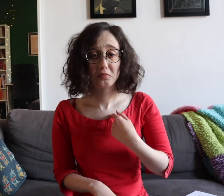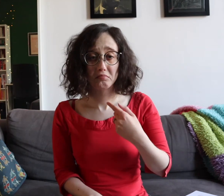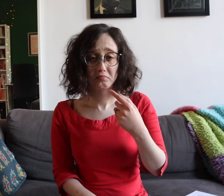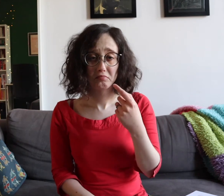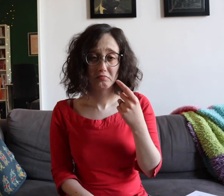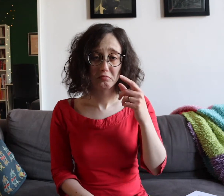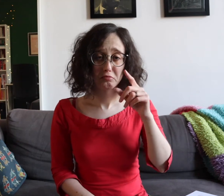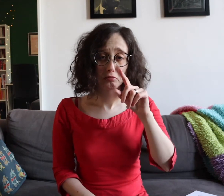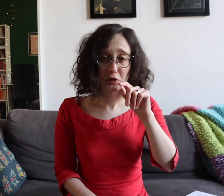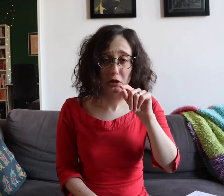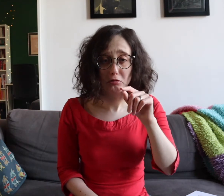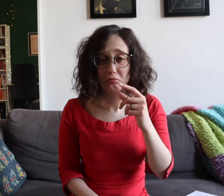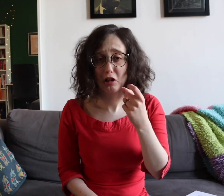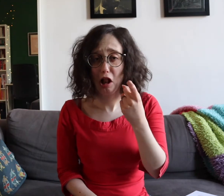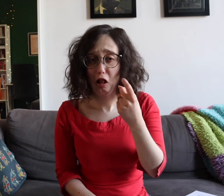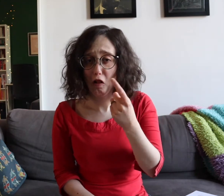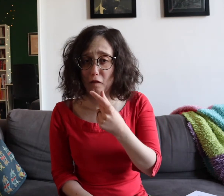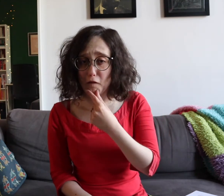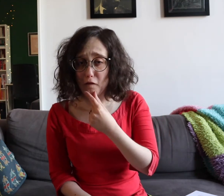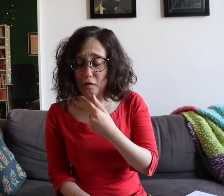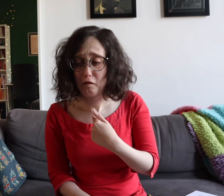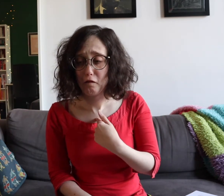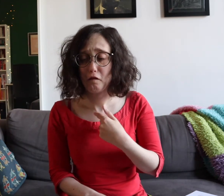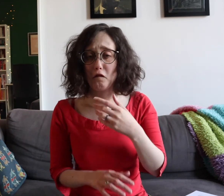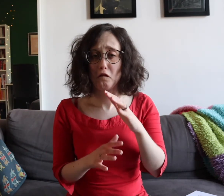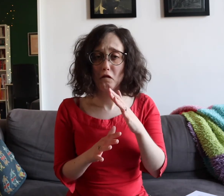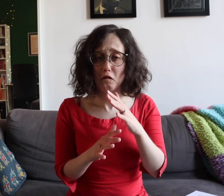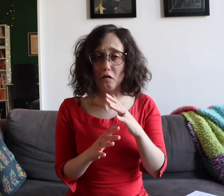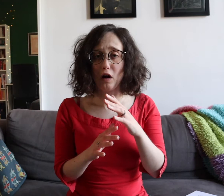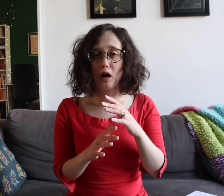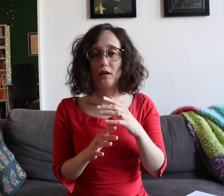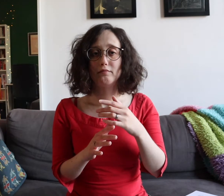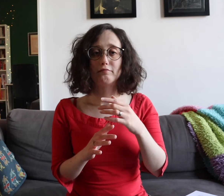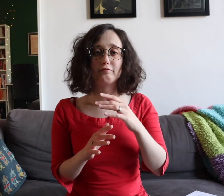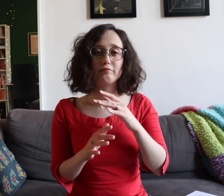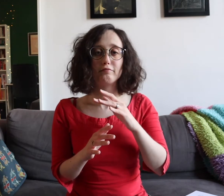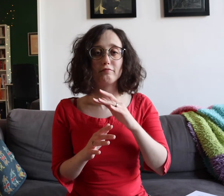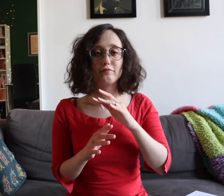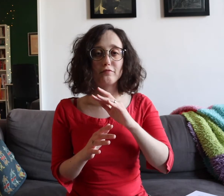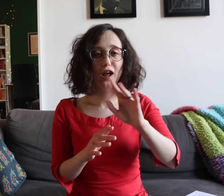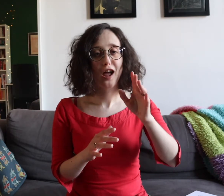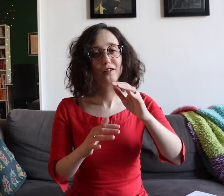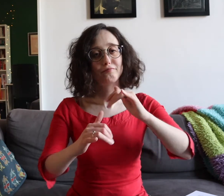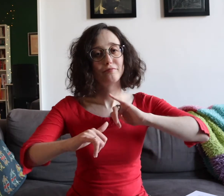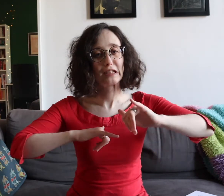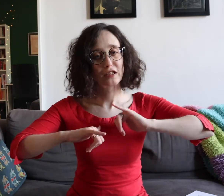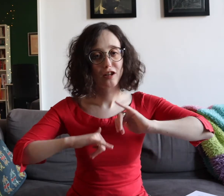When I was about 10 or 11 years old, we went to the hospital and I received